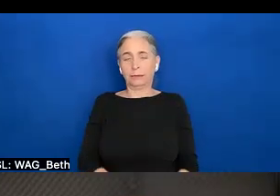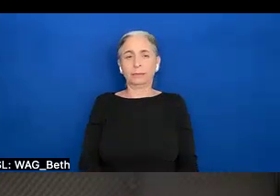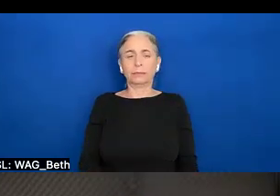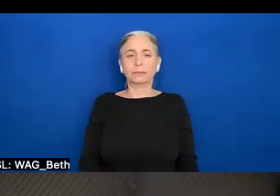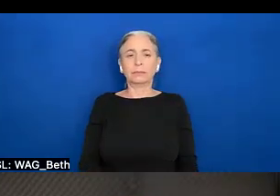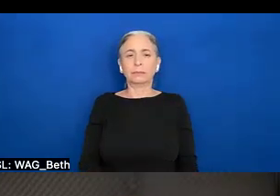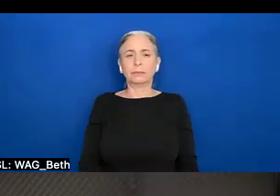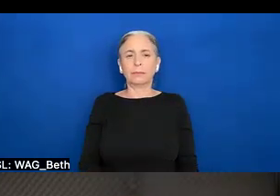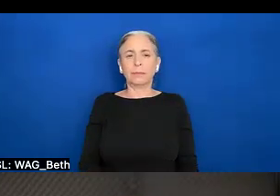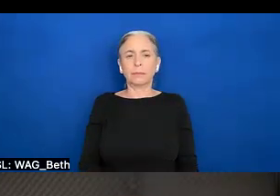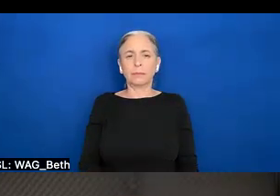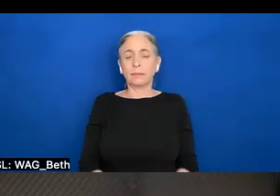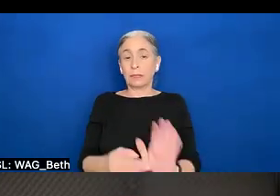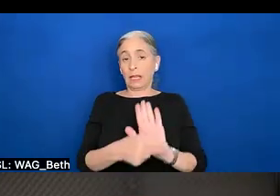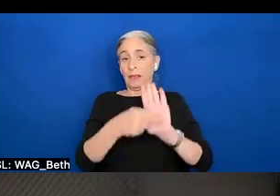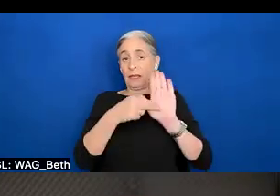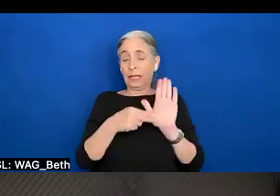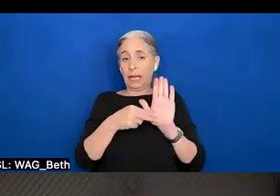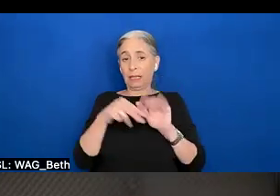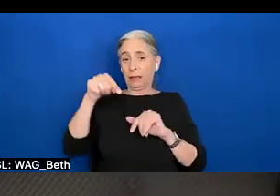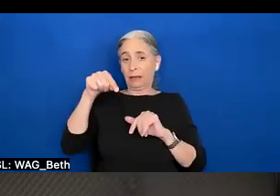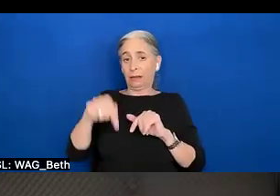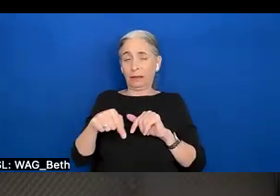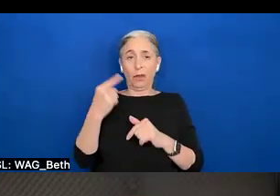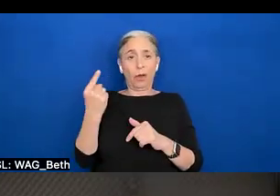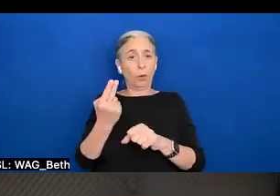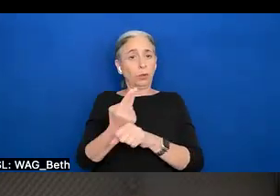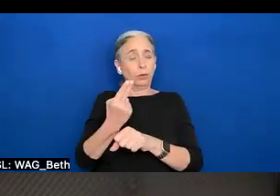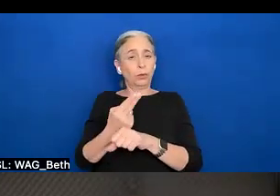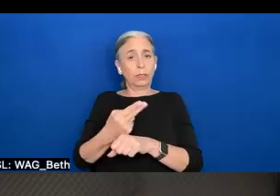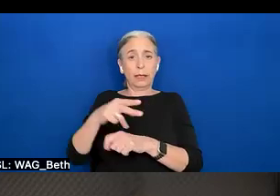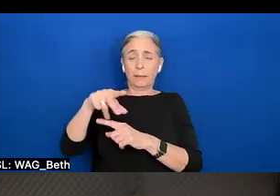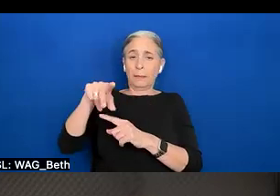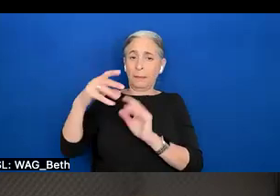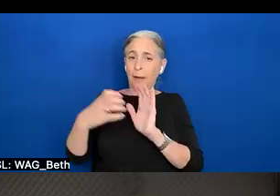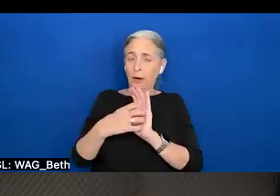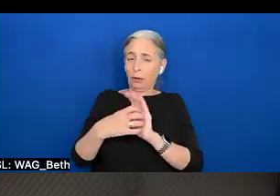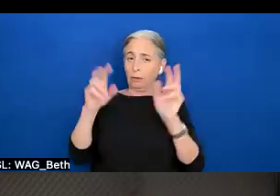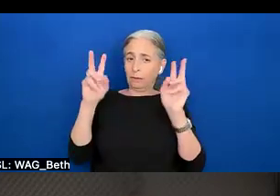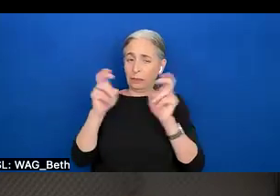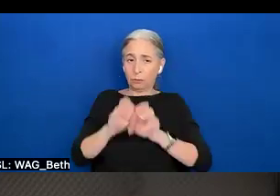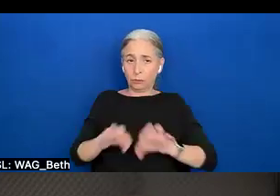So the tip here is to always use paragraph style. They are essential.